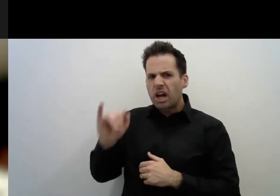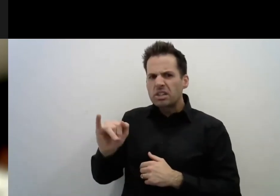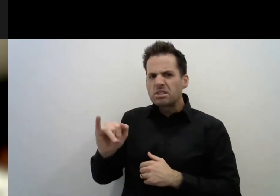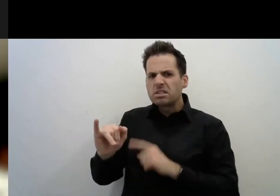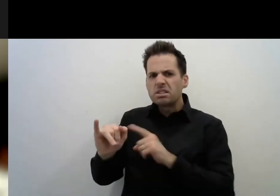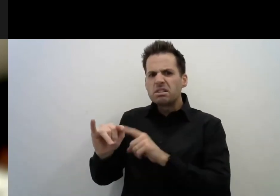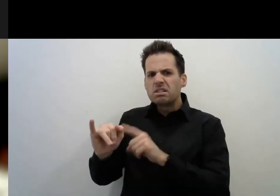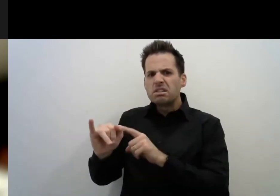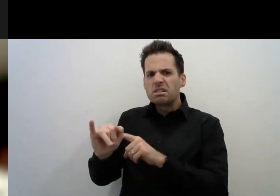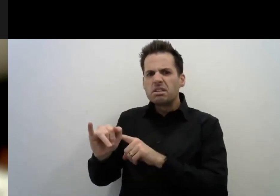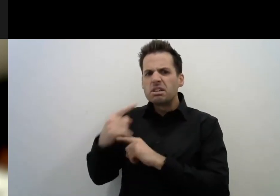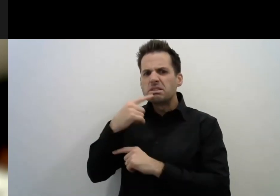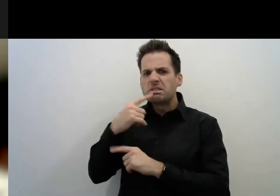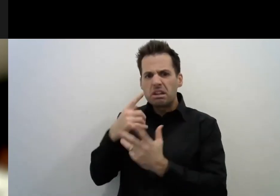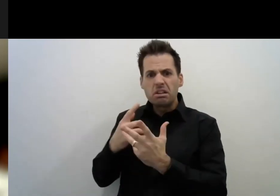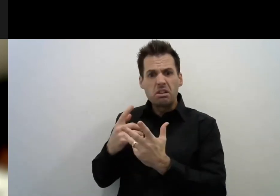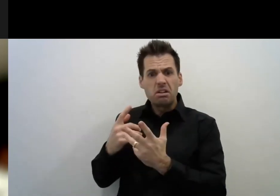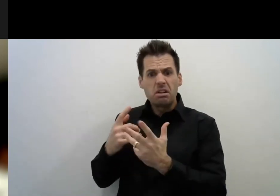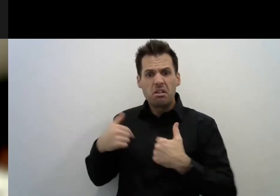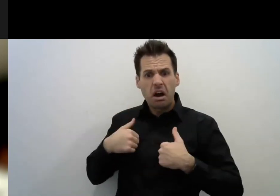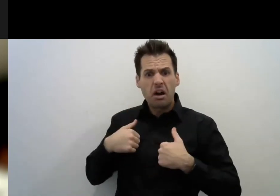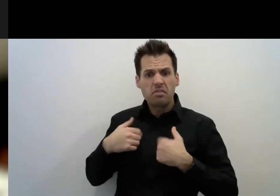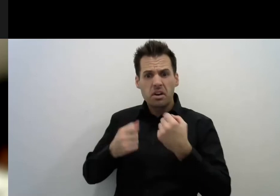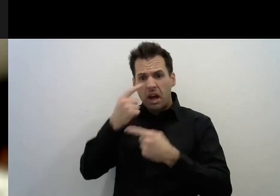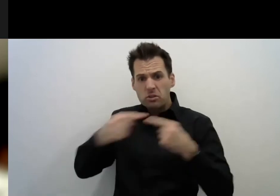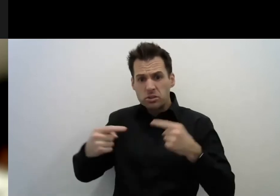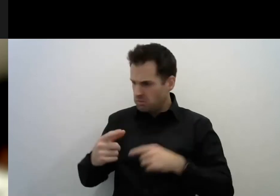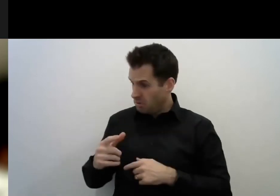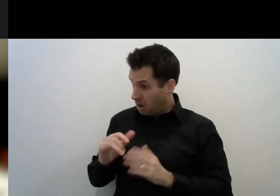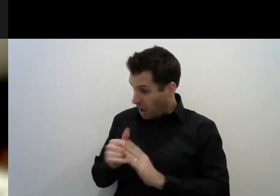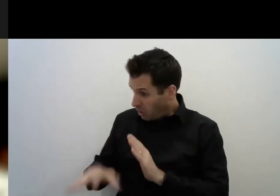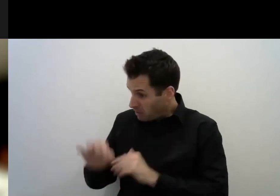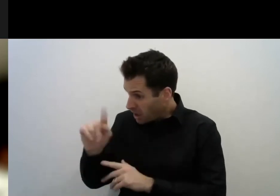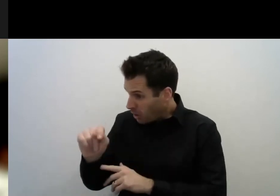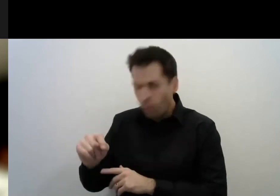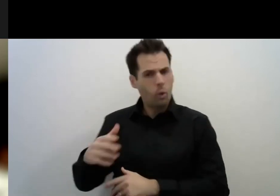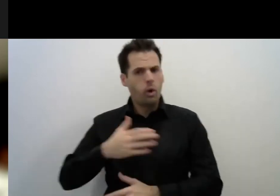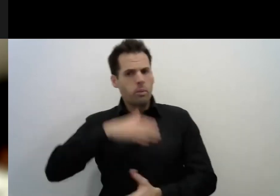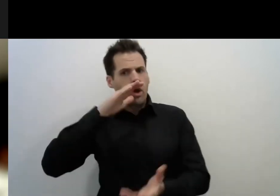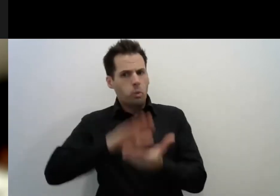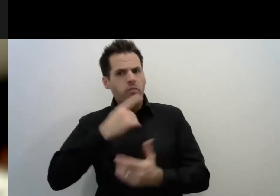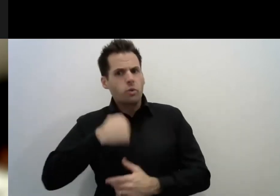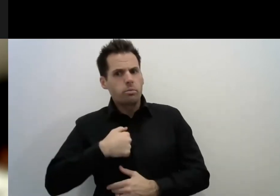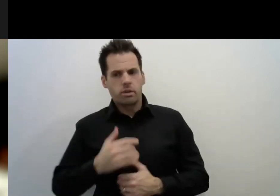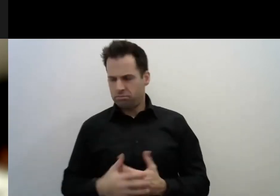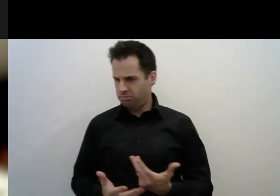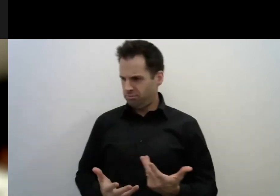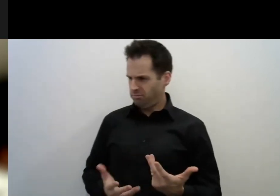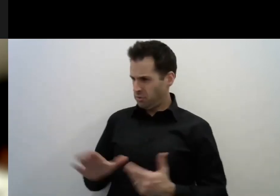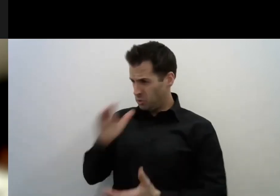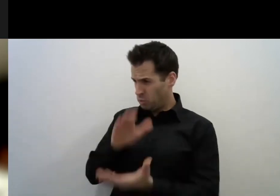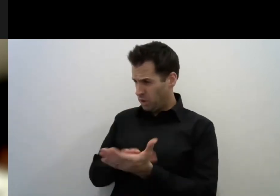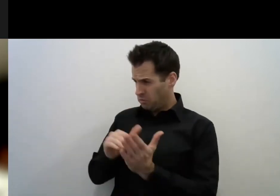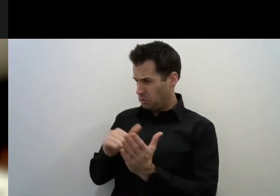wife he was not a doctor so um you know you would need an a a specialist who would declare that this